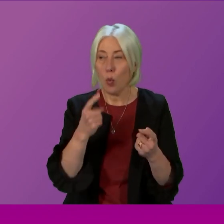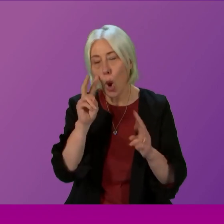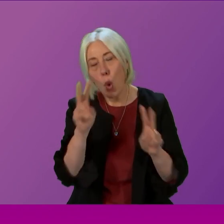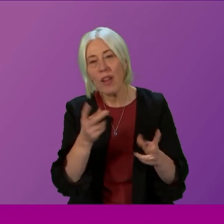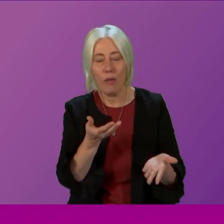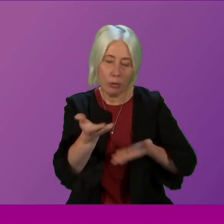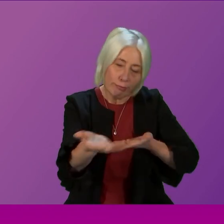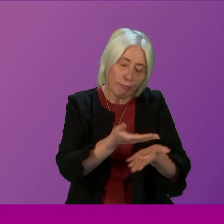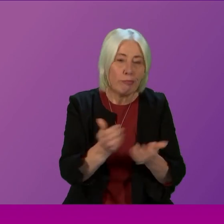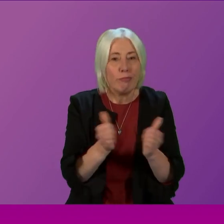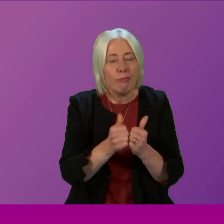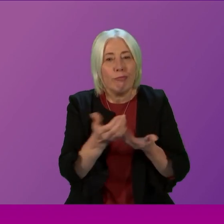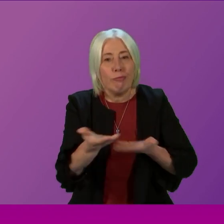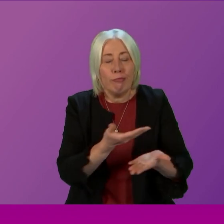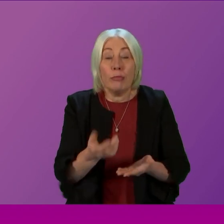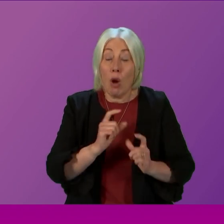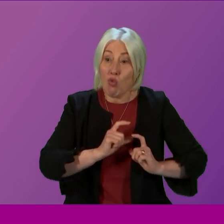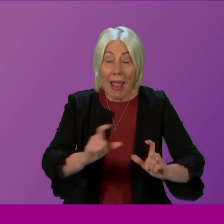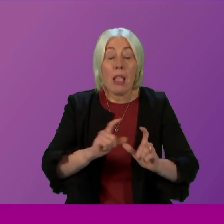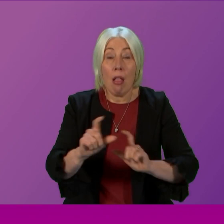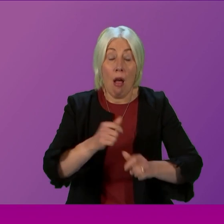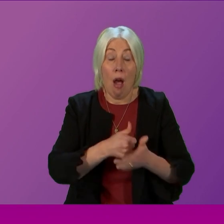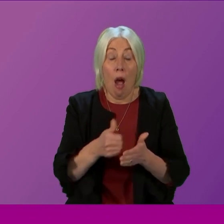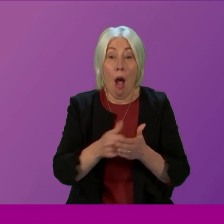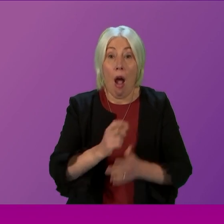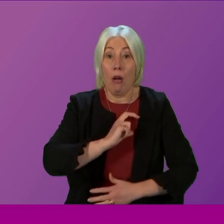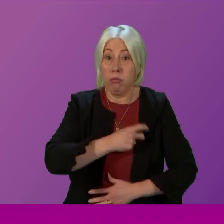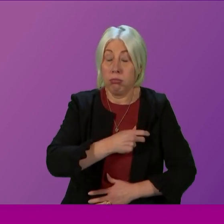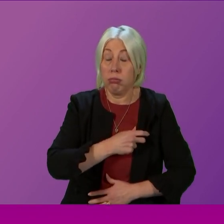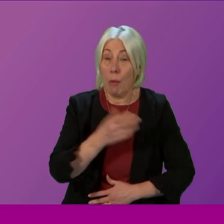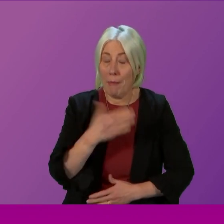The Cabinet Secretary for Education and Skills is in regular dialogue with the unions and with the Convention of Scottish Local Authorities, and has, during the past week, spoken